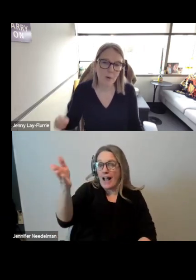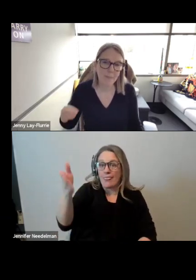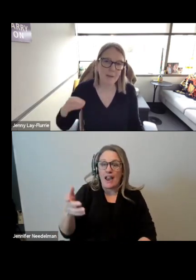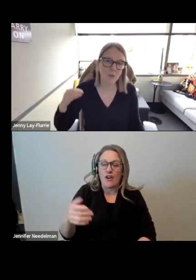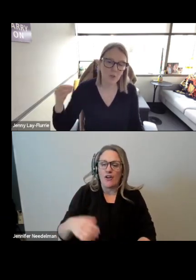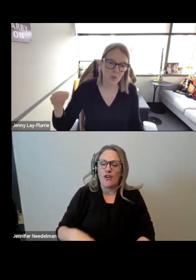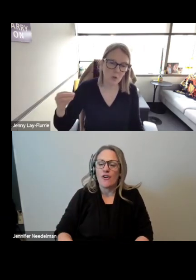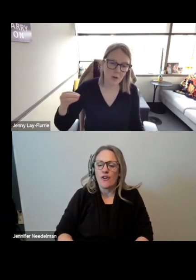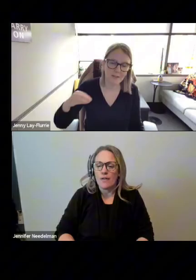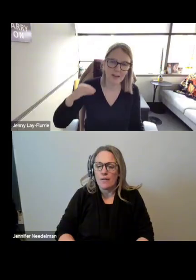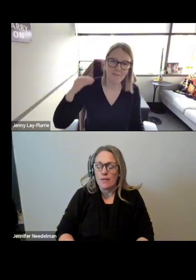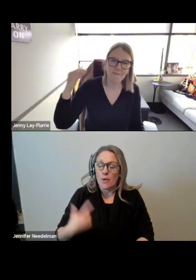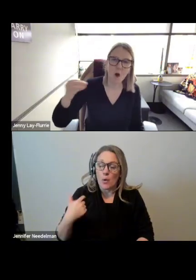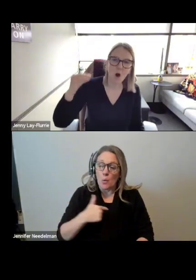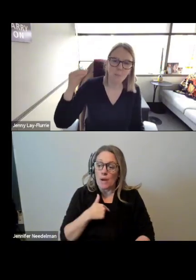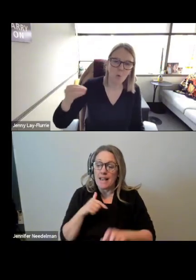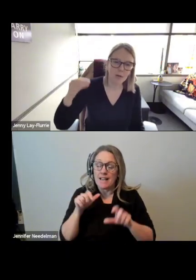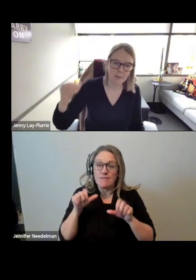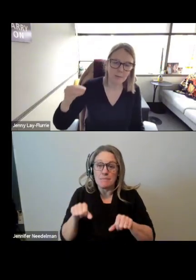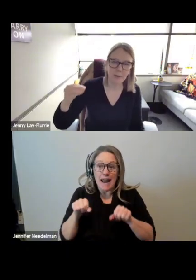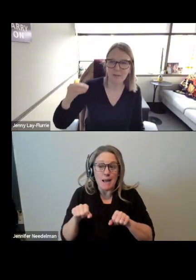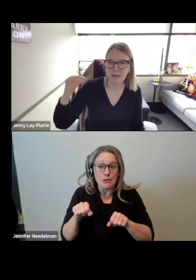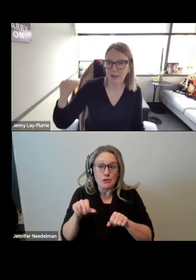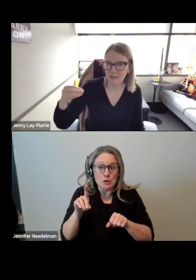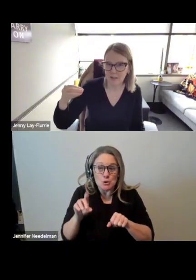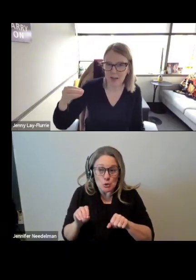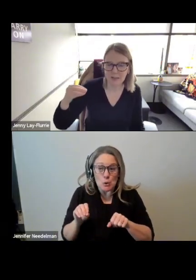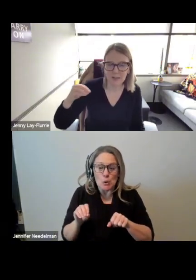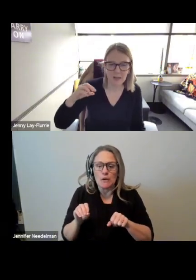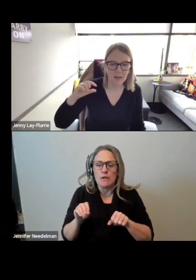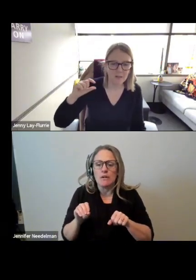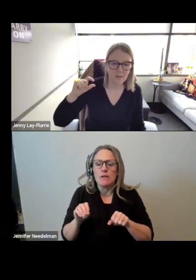What we've been able to do is add far more capability into that.